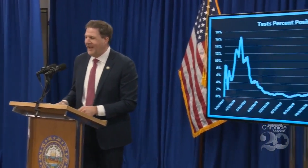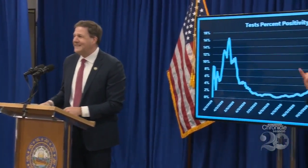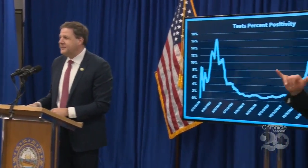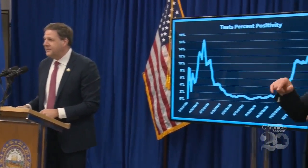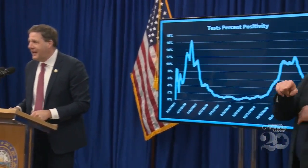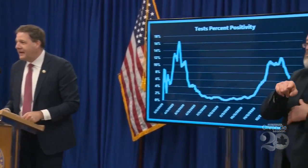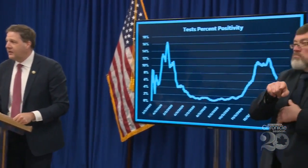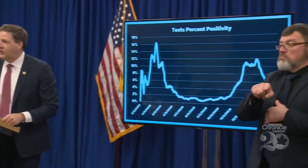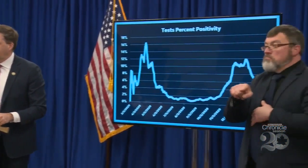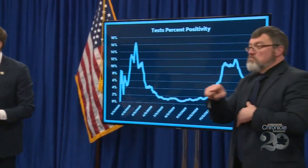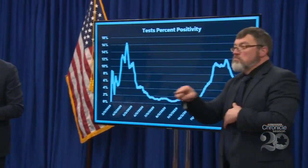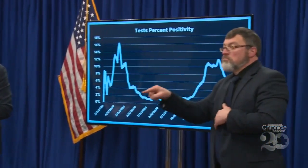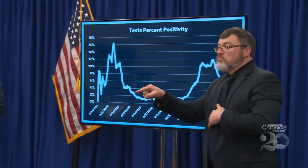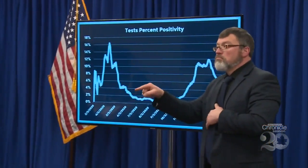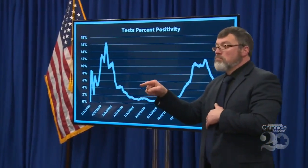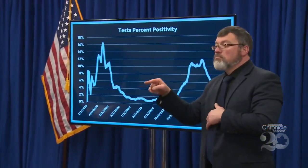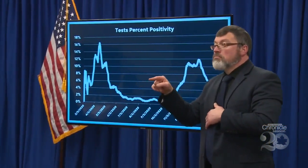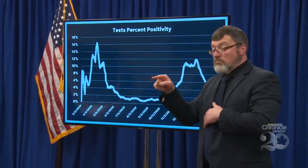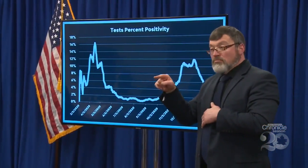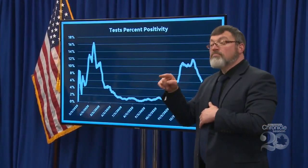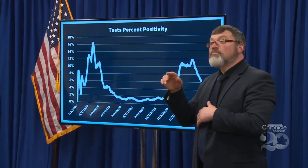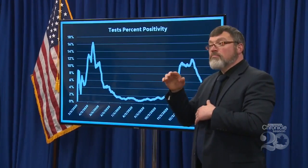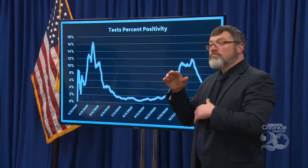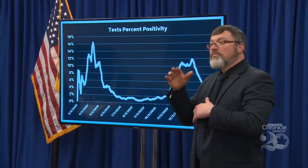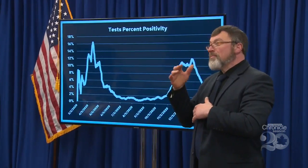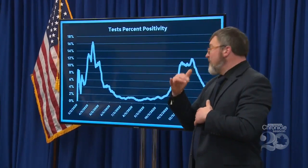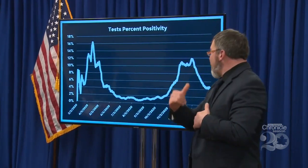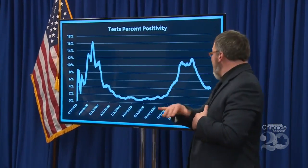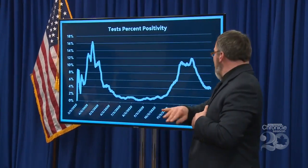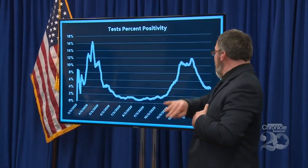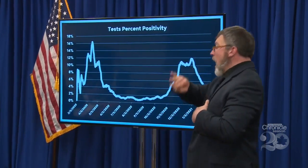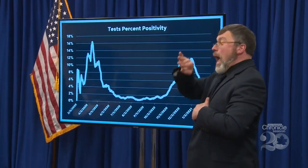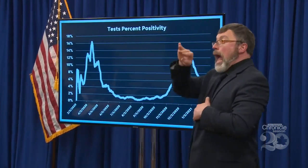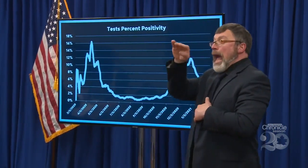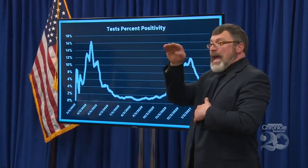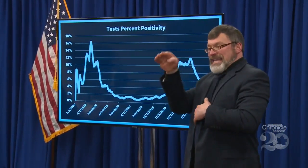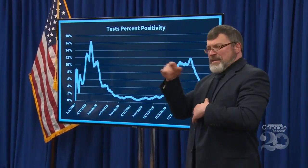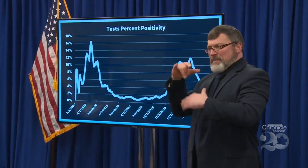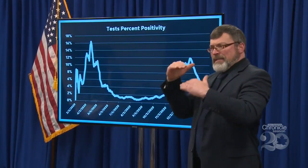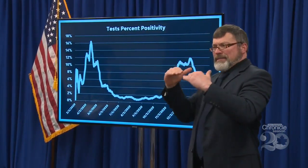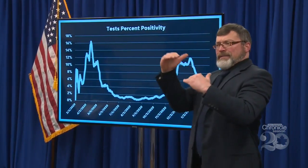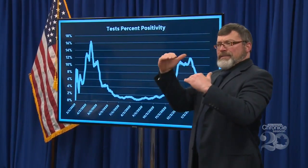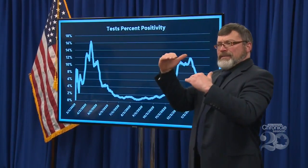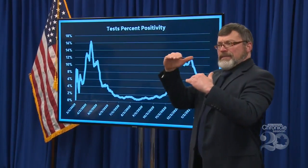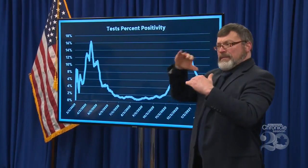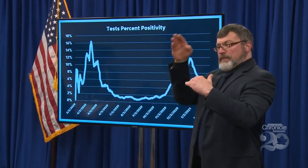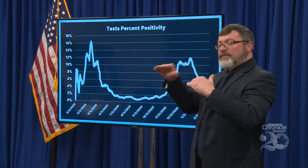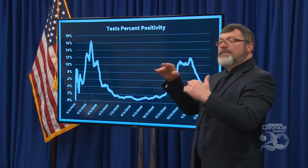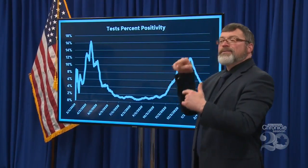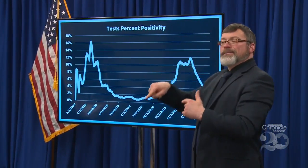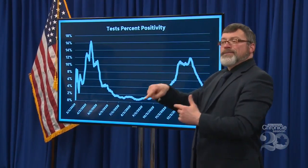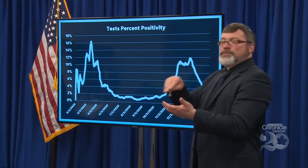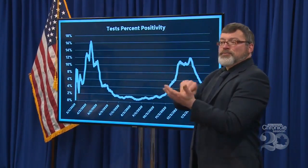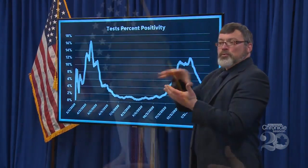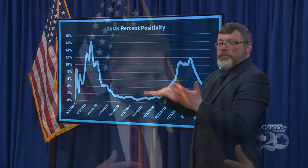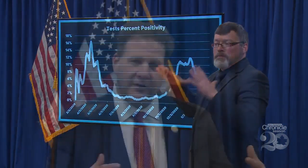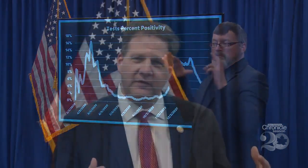PRE-PANDEMIC, GOVERNORS RARELY USED INTERPRETERS BUT THE COVID CRISIS HIGHLIGHTED THE IMPORTANCE OF REACHING ALL